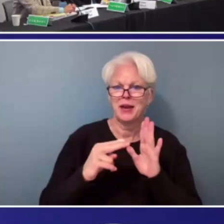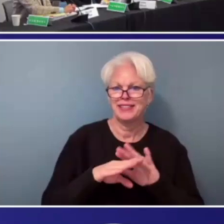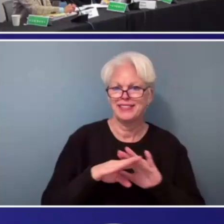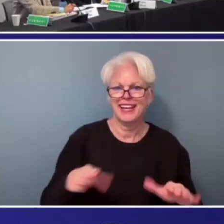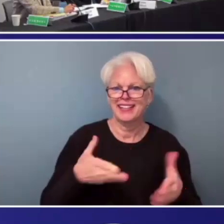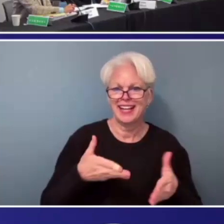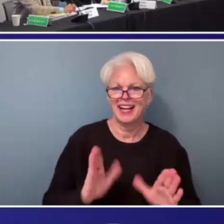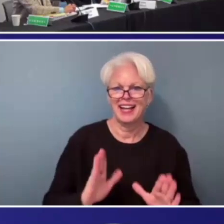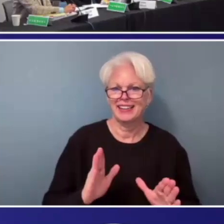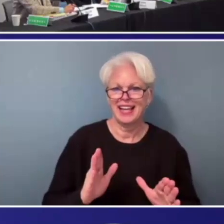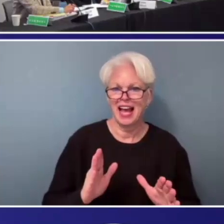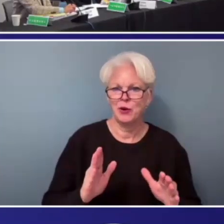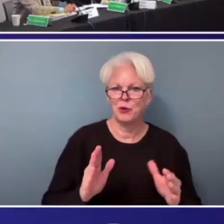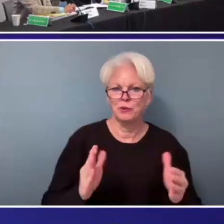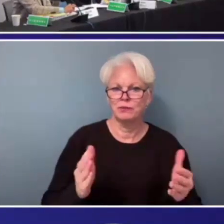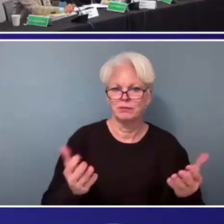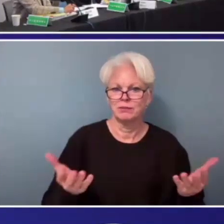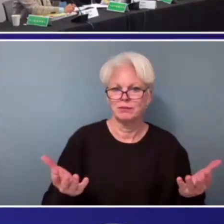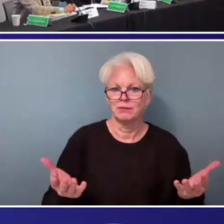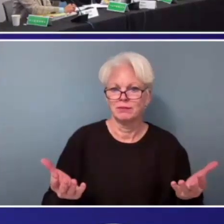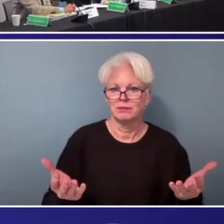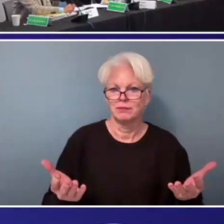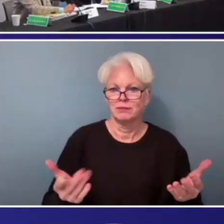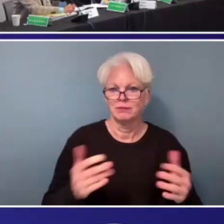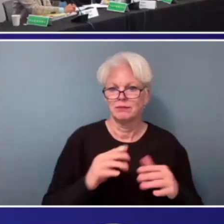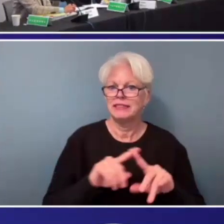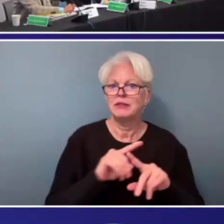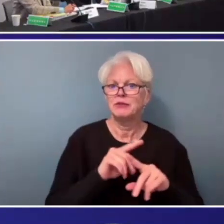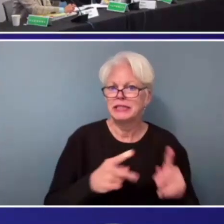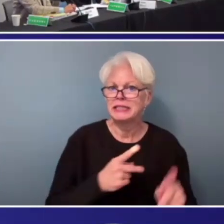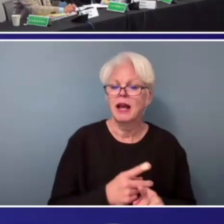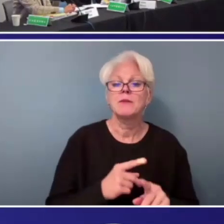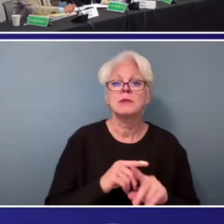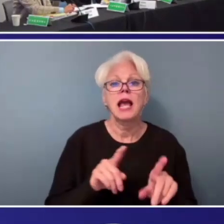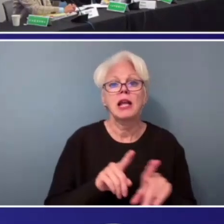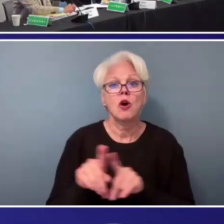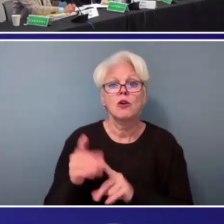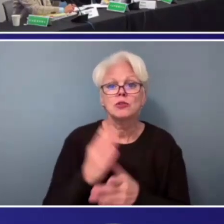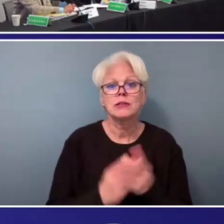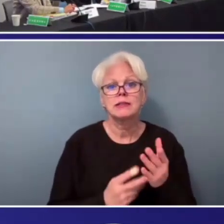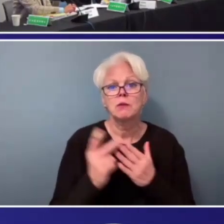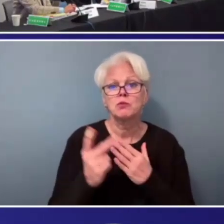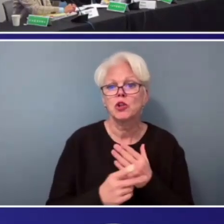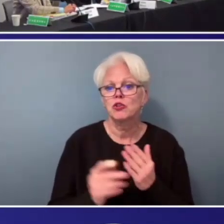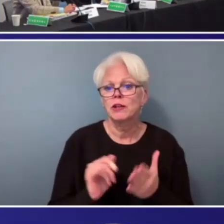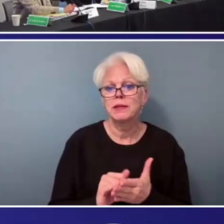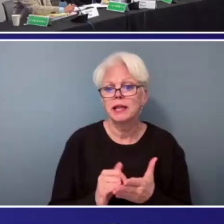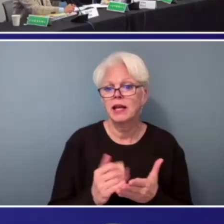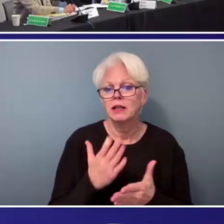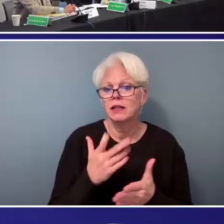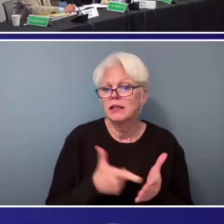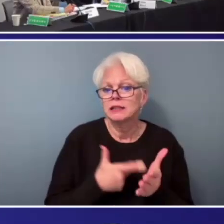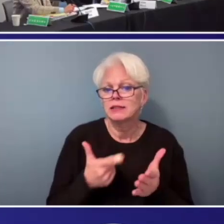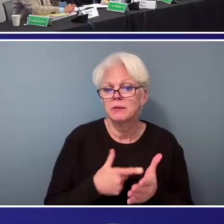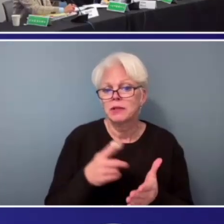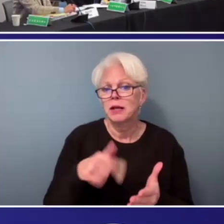you know, different types. And there are also just some programs where sometimes they do research and sometimes